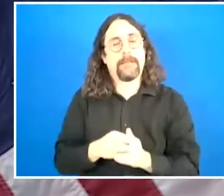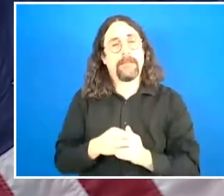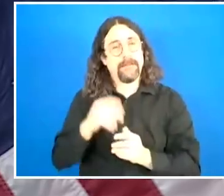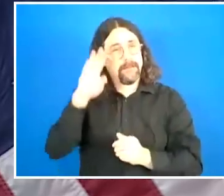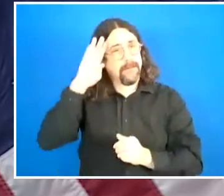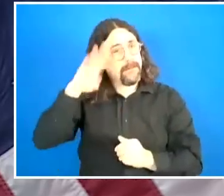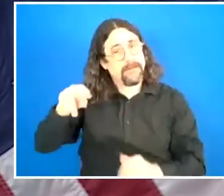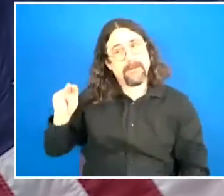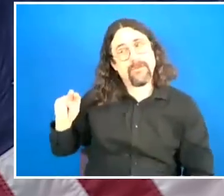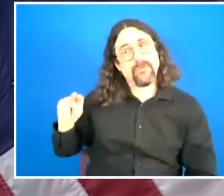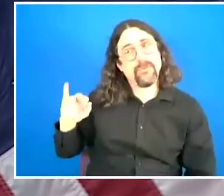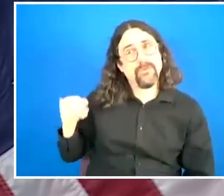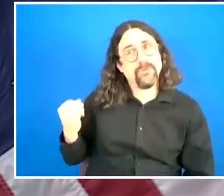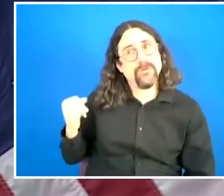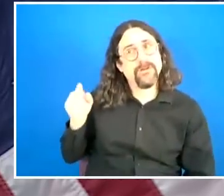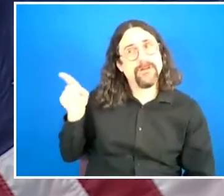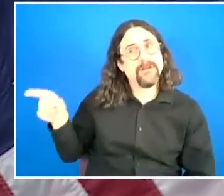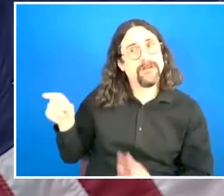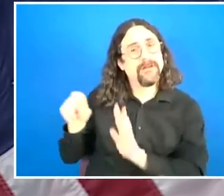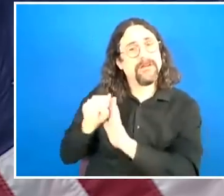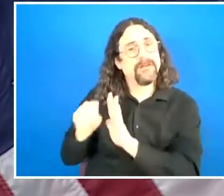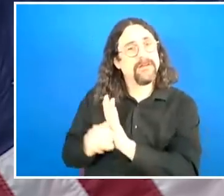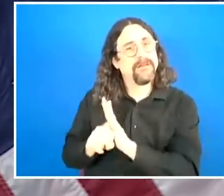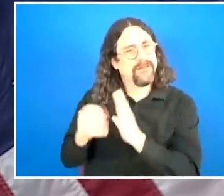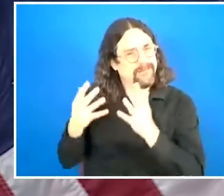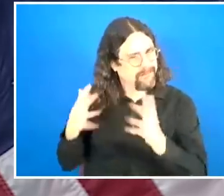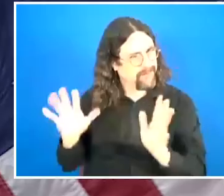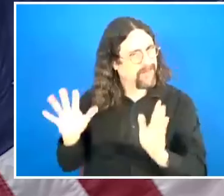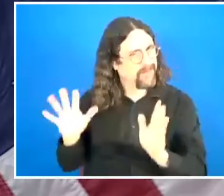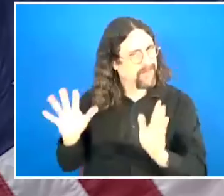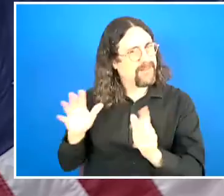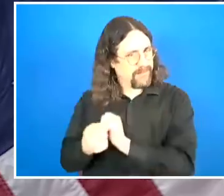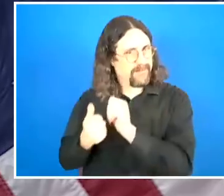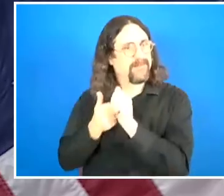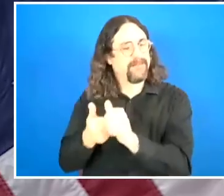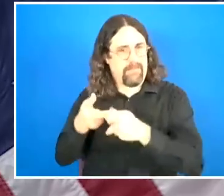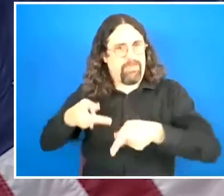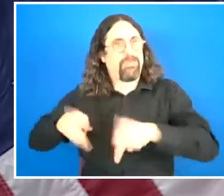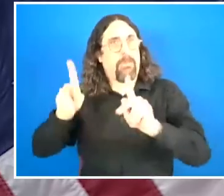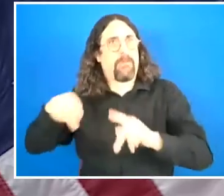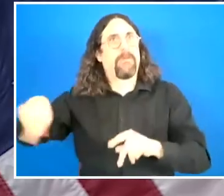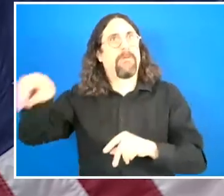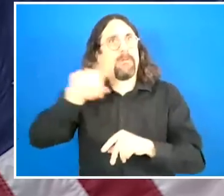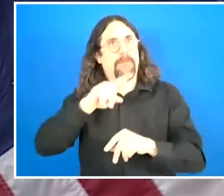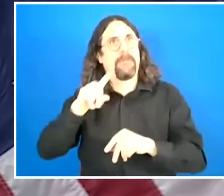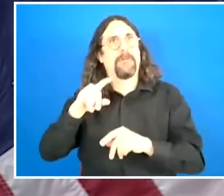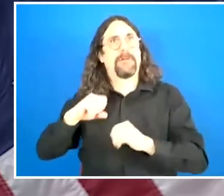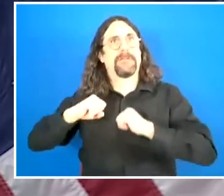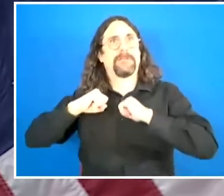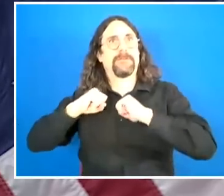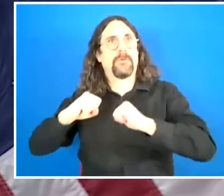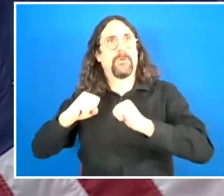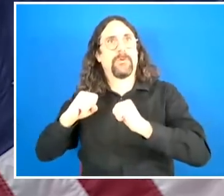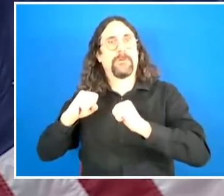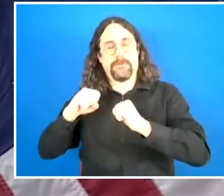I PUT OUT A T AND I SAID AS OPRUD NEW YORKERS IT'S HARD TO GET THE WORDS OUT OF OUR MOUTHS WE'RE GOING TO FOLLOW